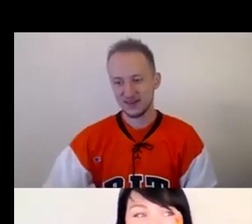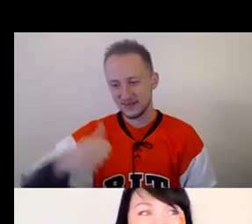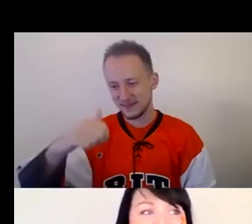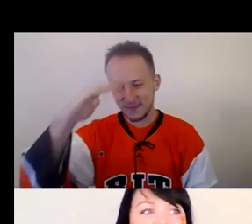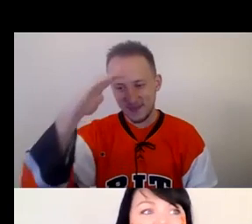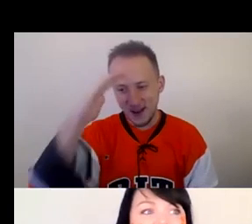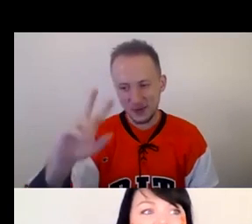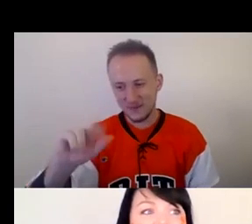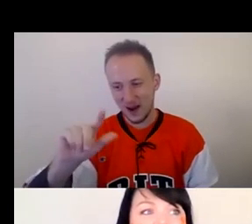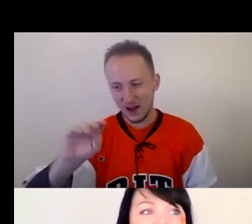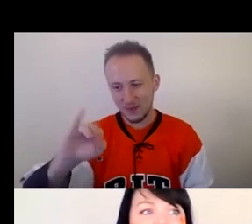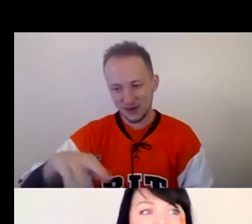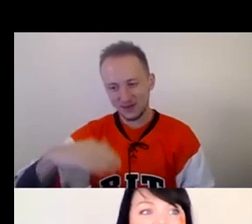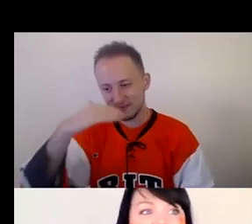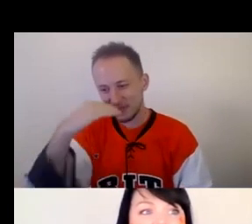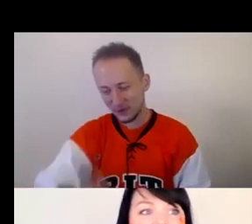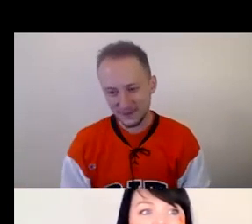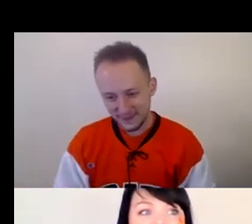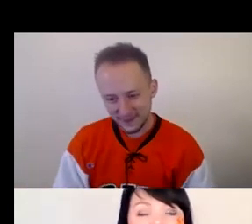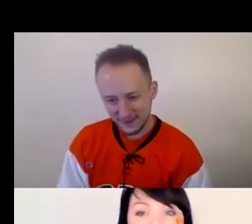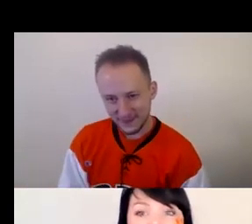Matt: Hello, Vladimir. Thank you.